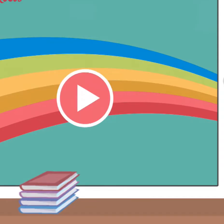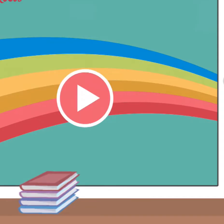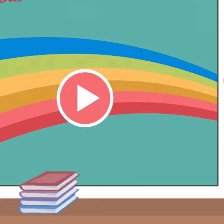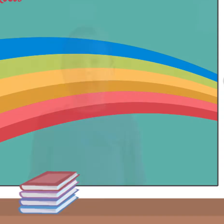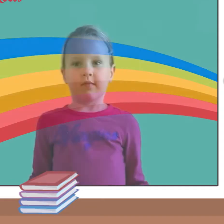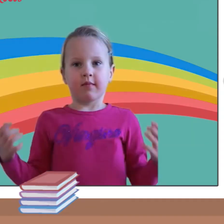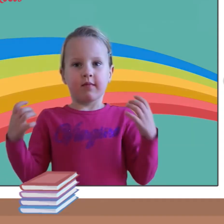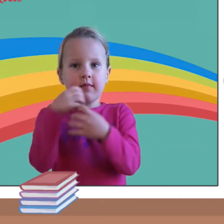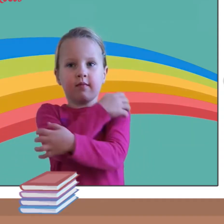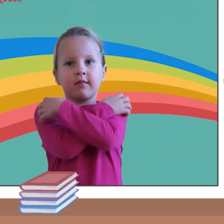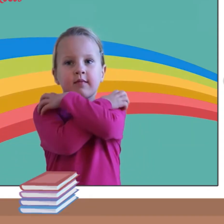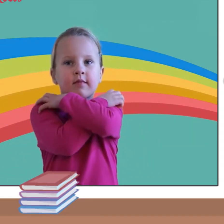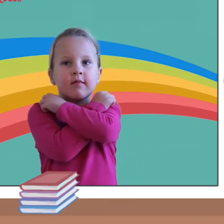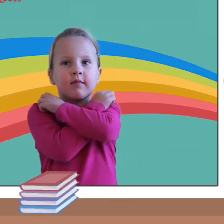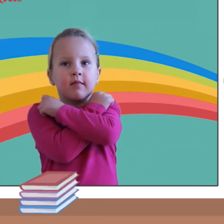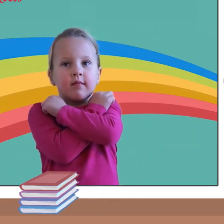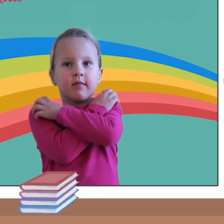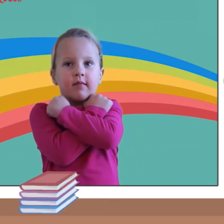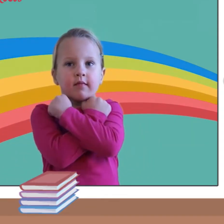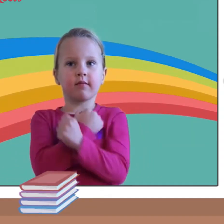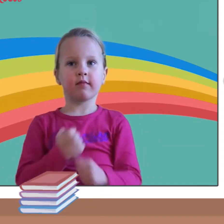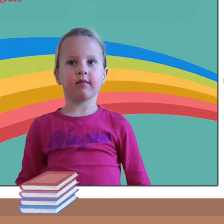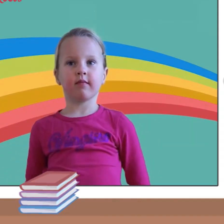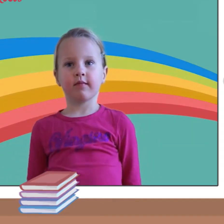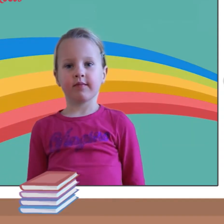Bear